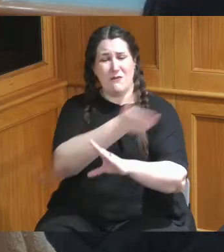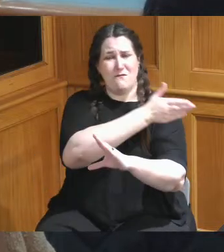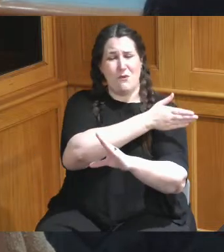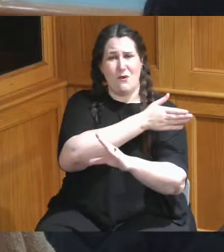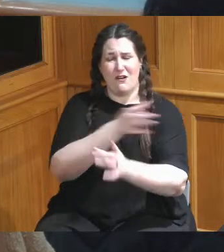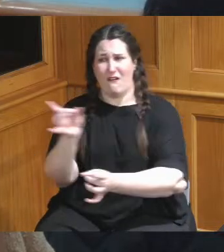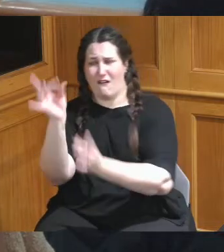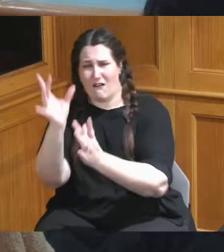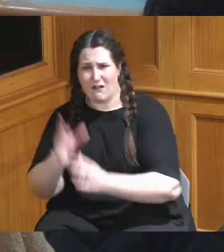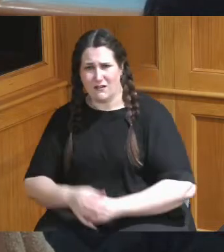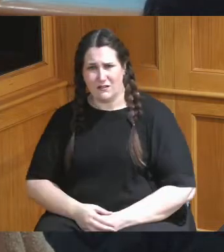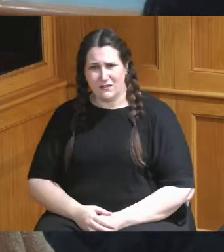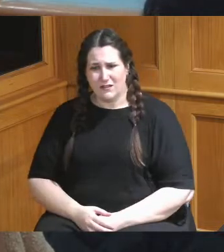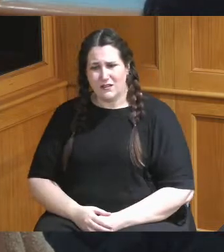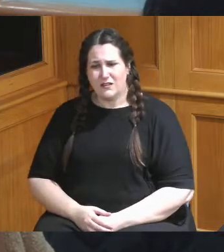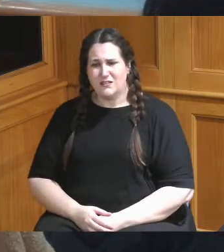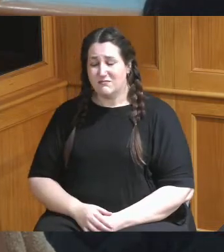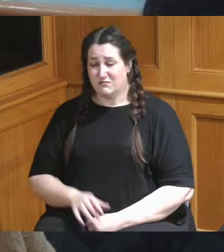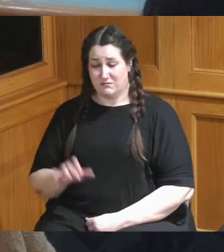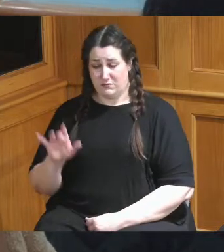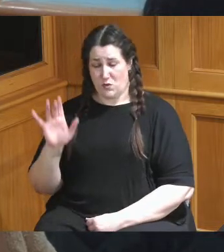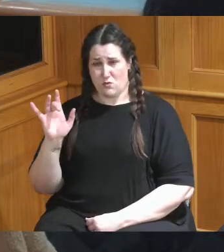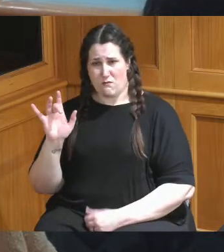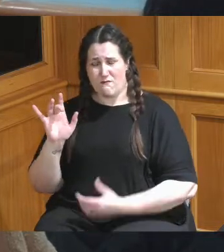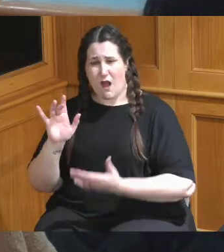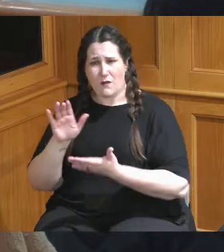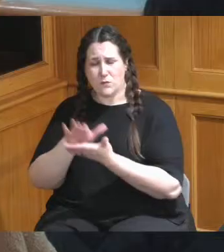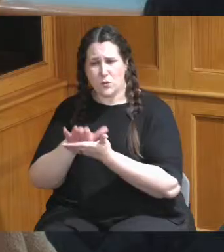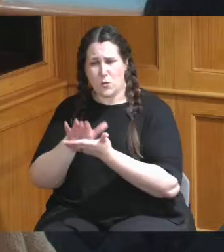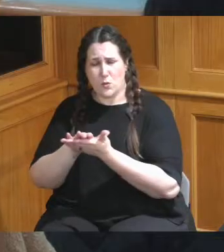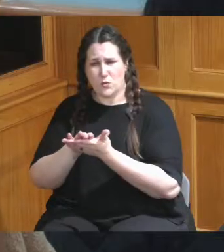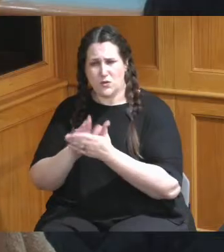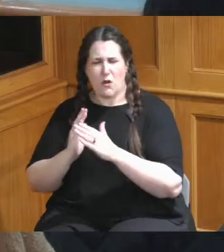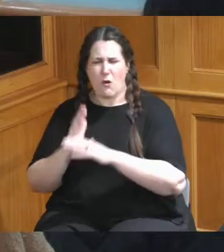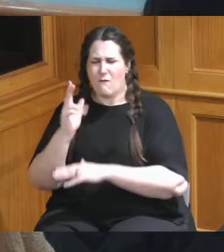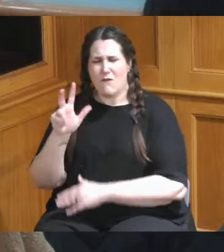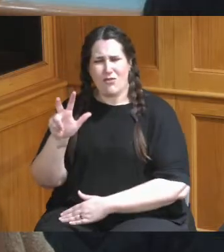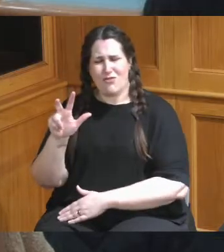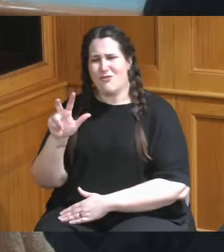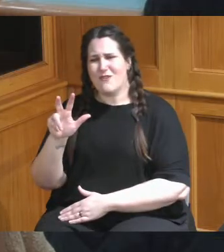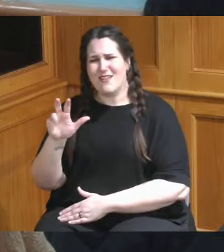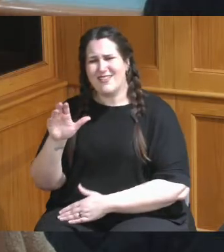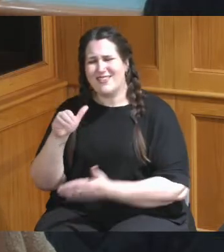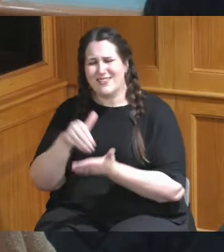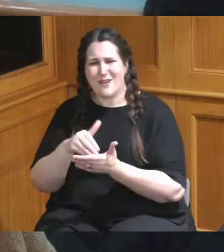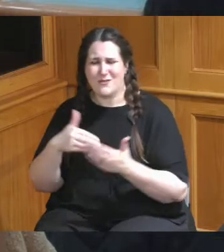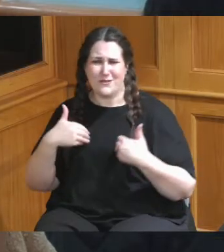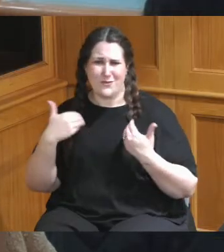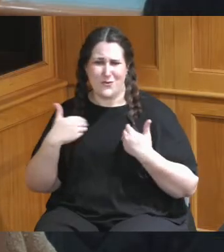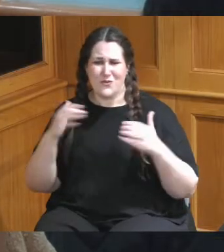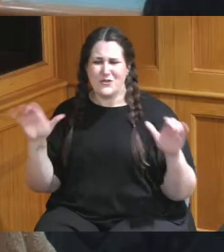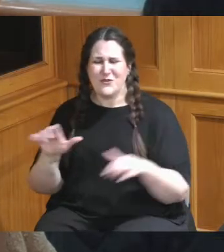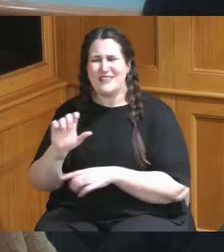in those 25 schools with over 20 or over 2,000 youth doing 10,000 services that we're not getting